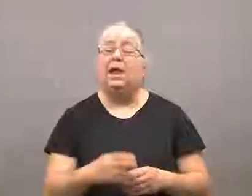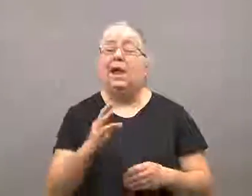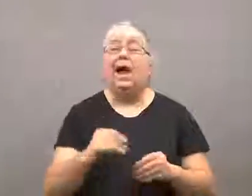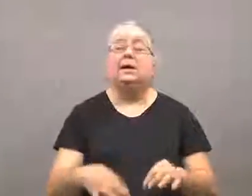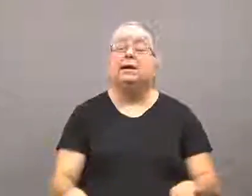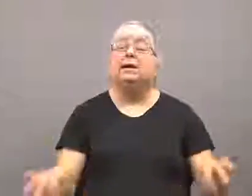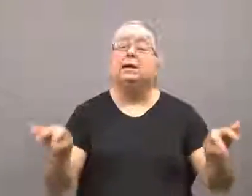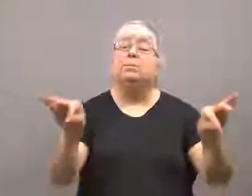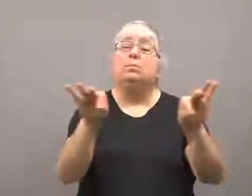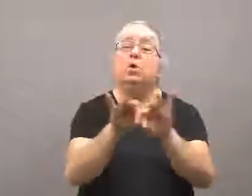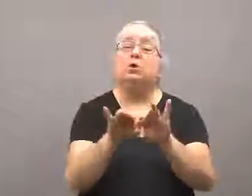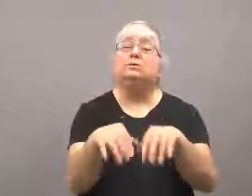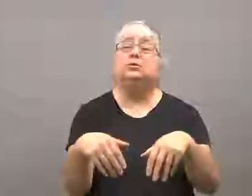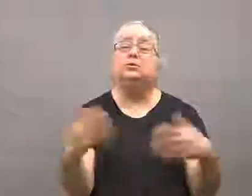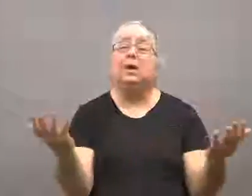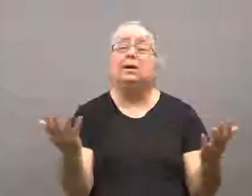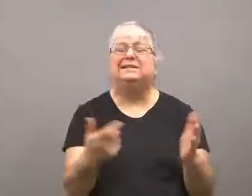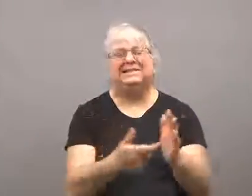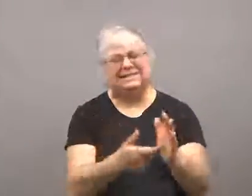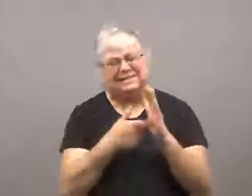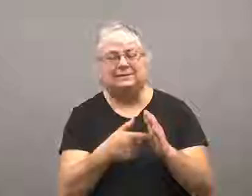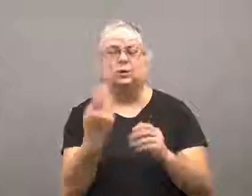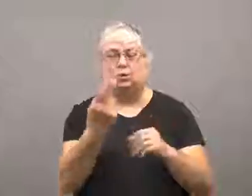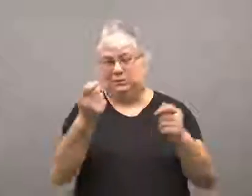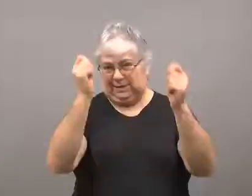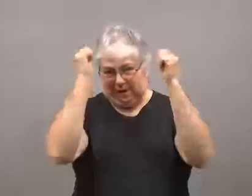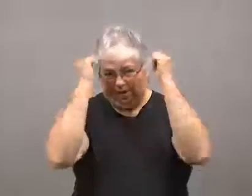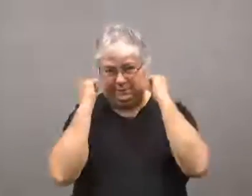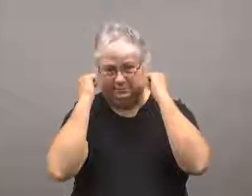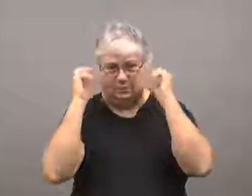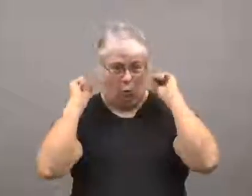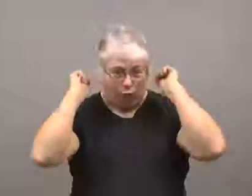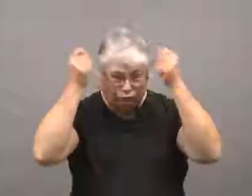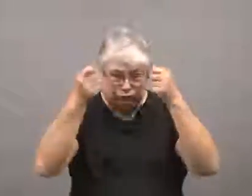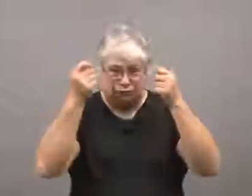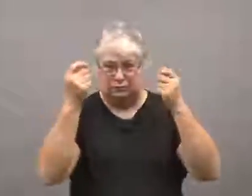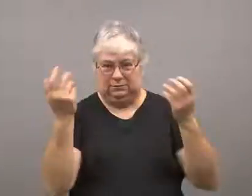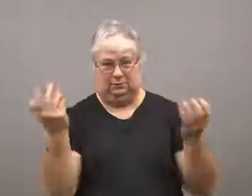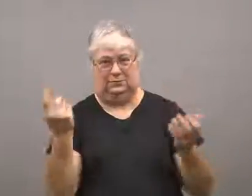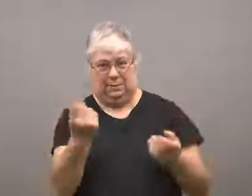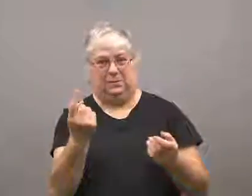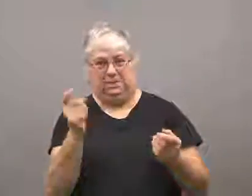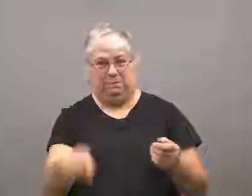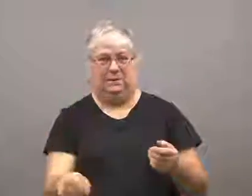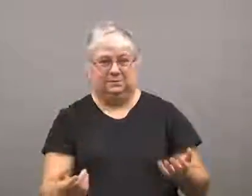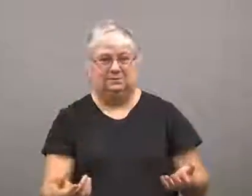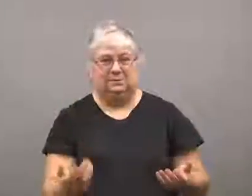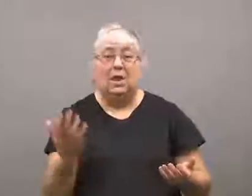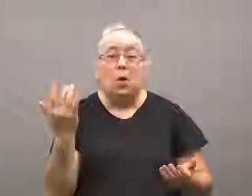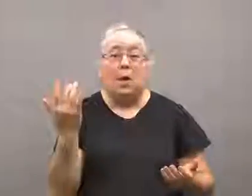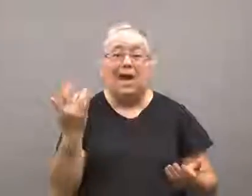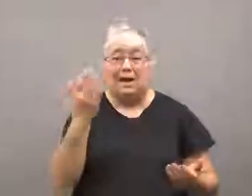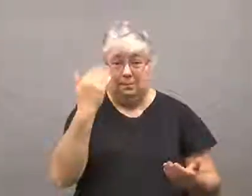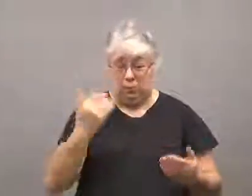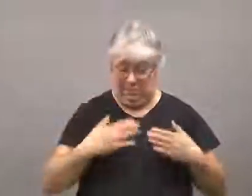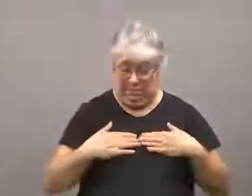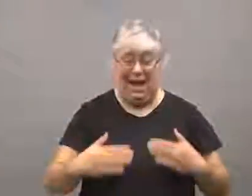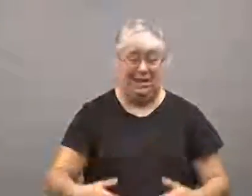It's extremely important to wear a hat or a hood.